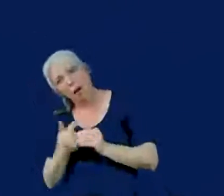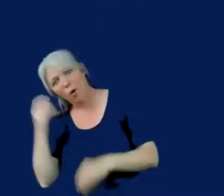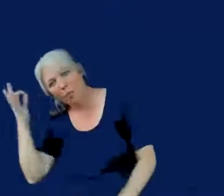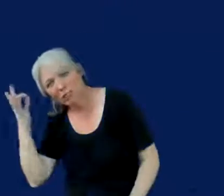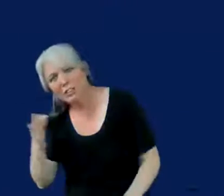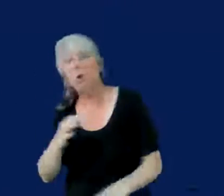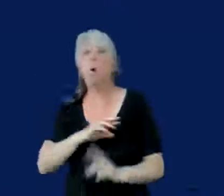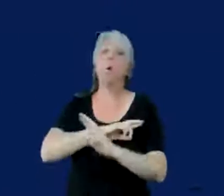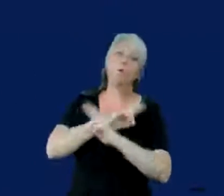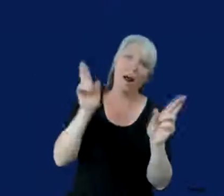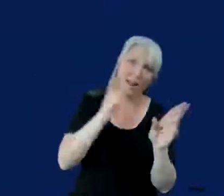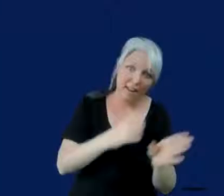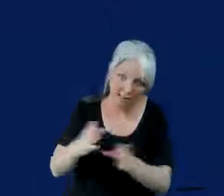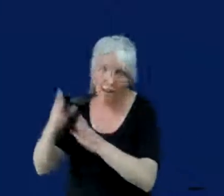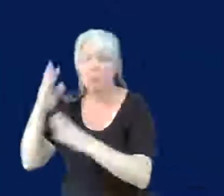or getting ready to preach.